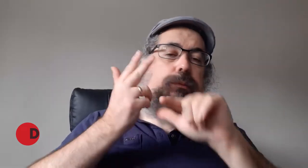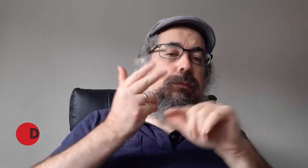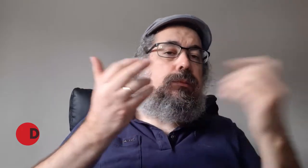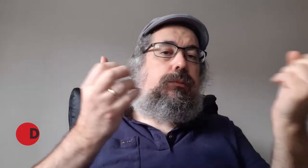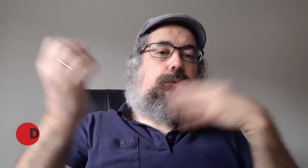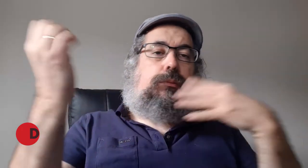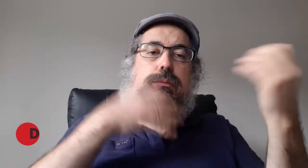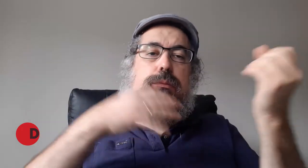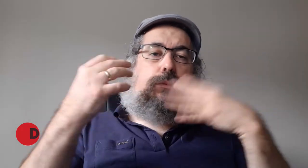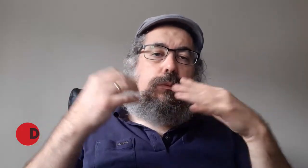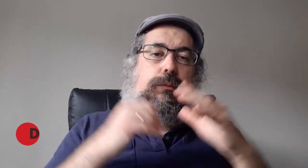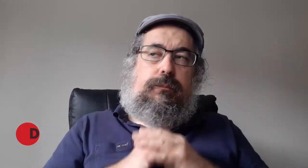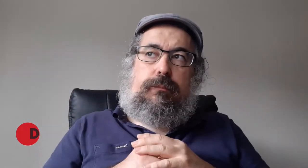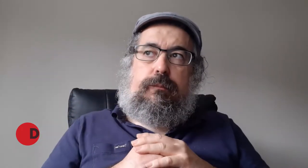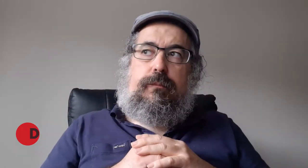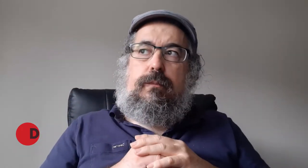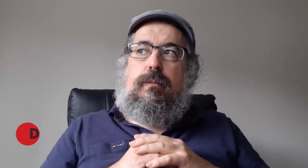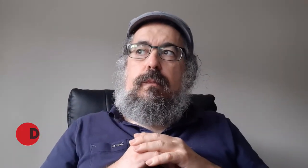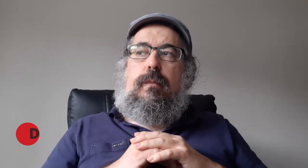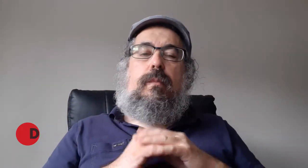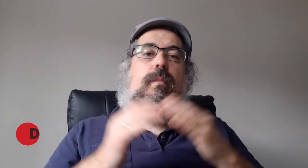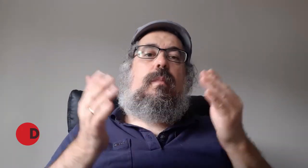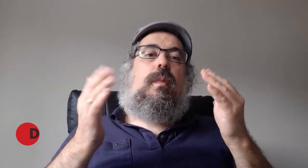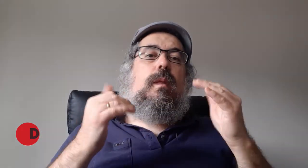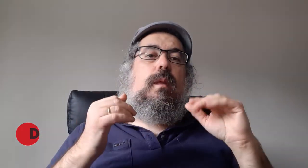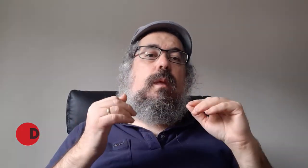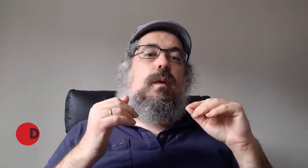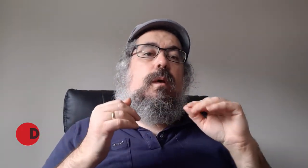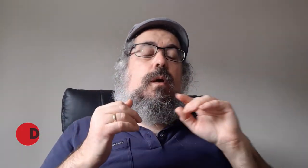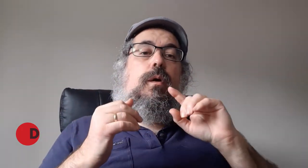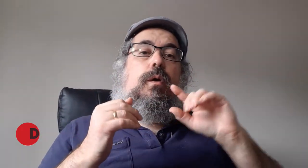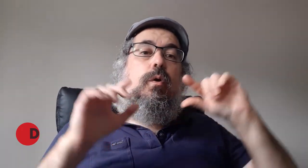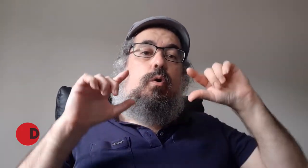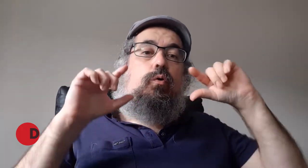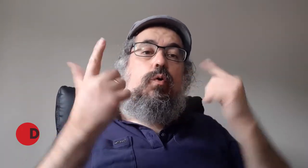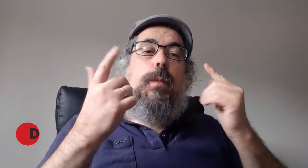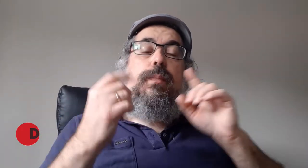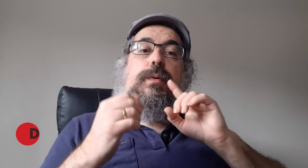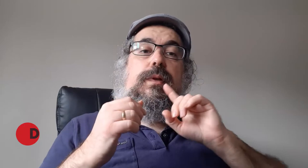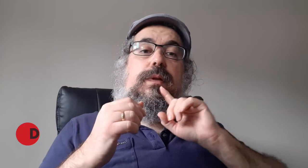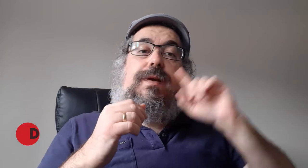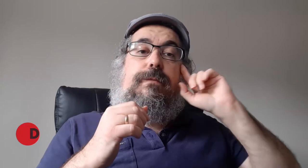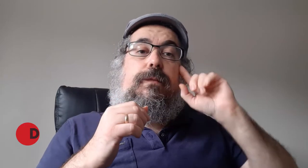A group of Deaf, hard of hearing,